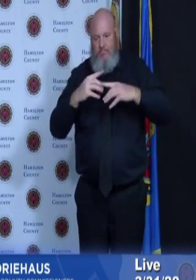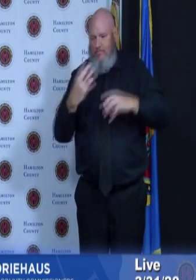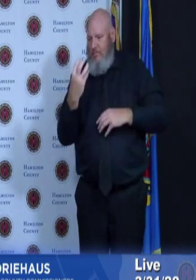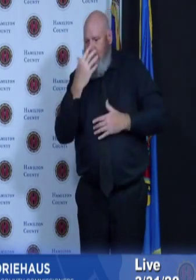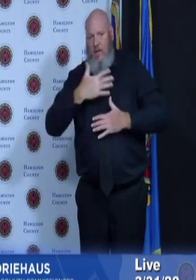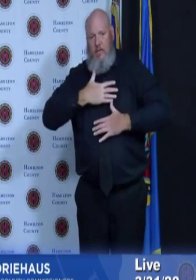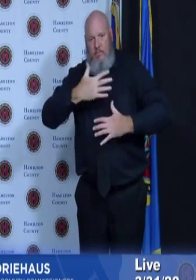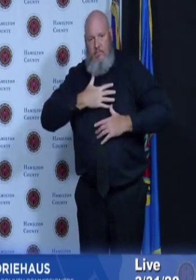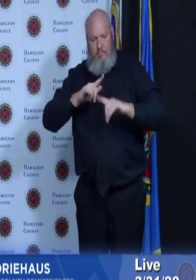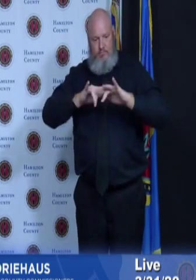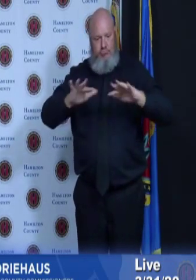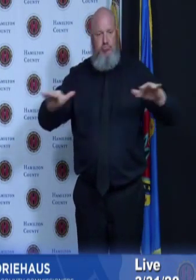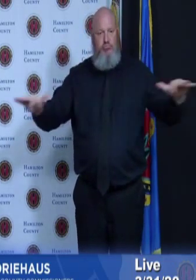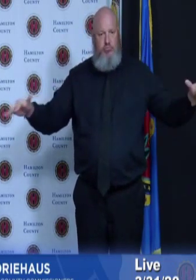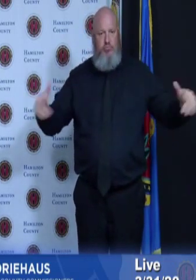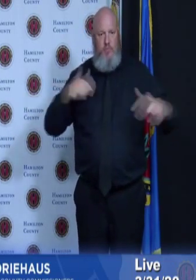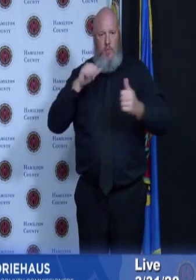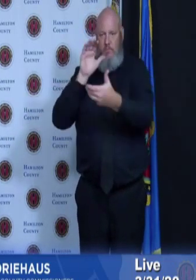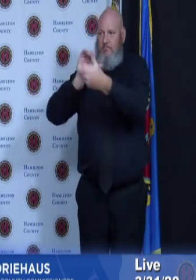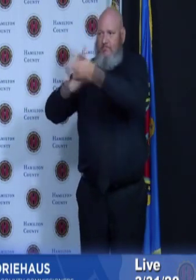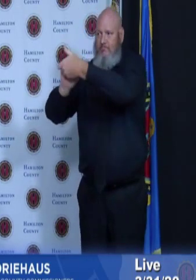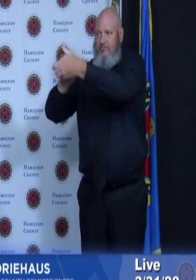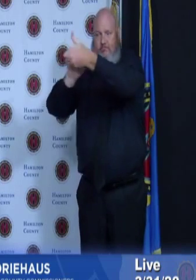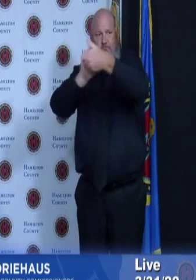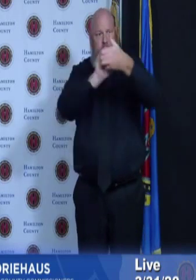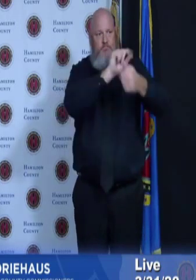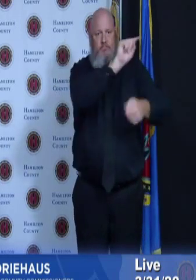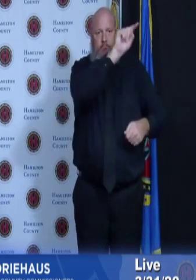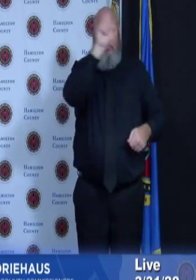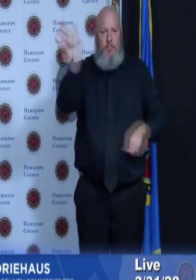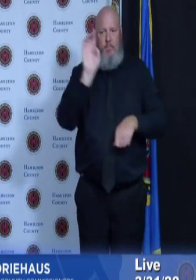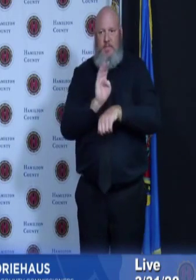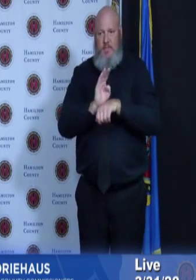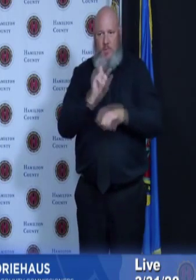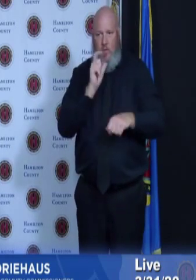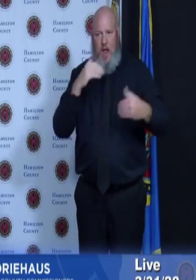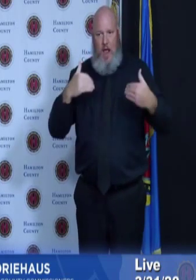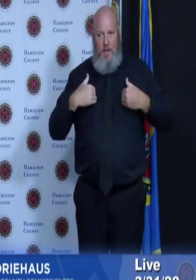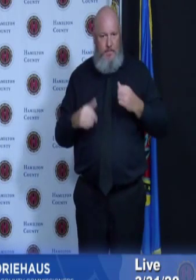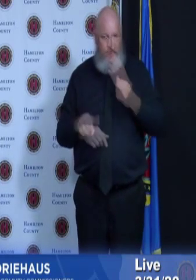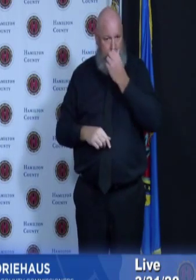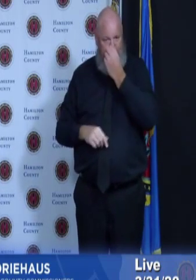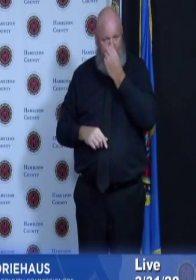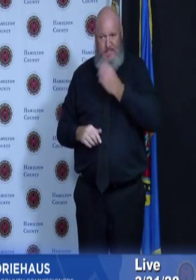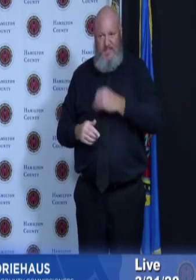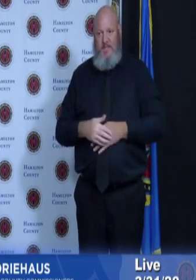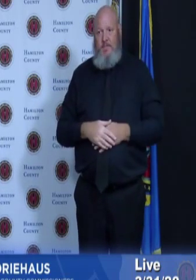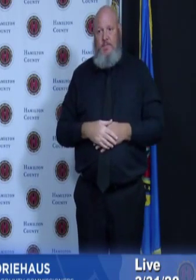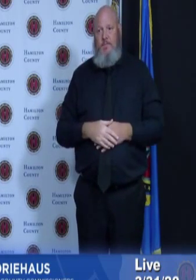to happen with a sharp increase quickly none of that happens and so the work